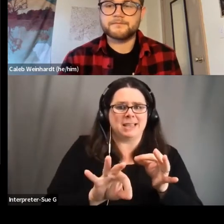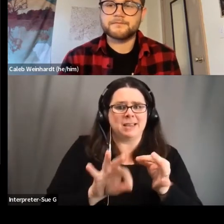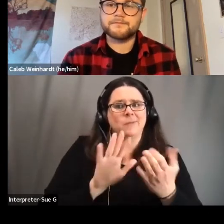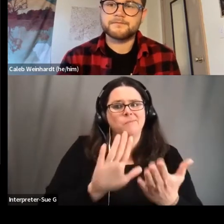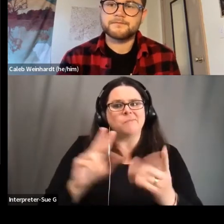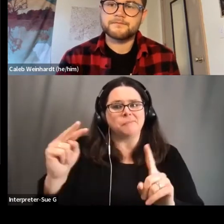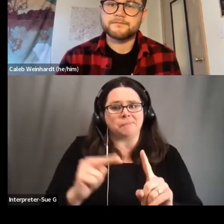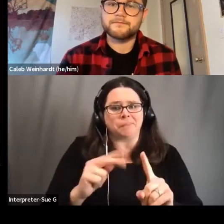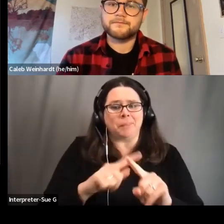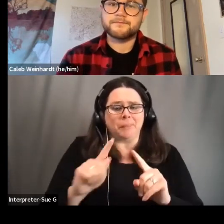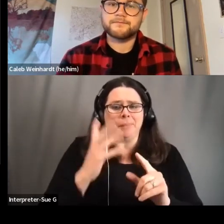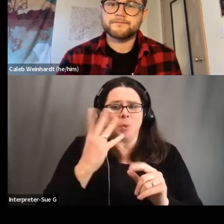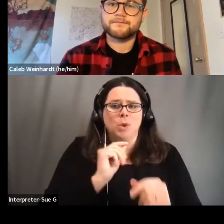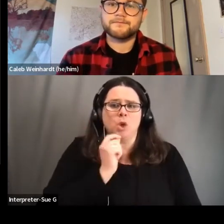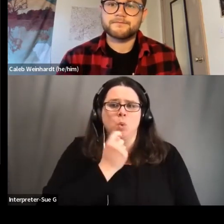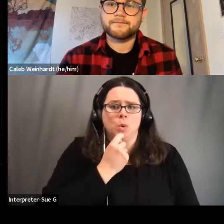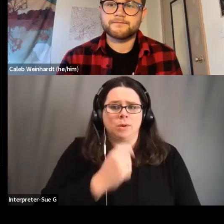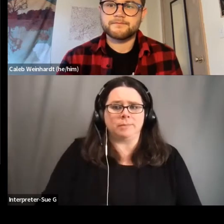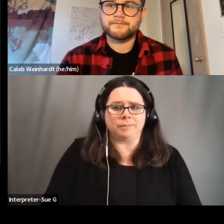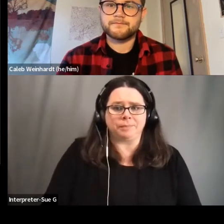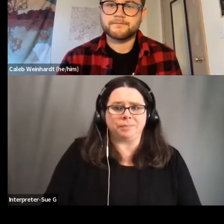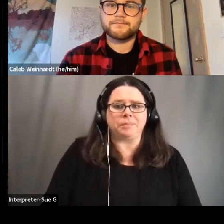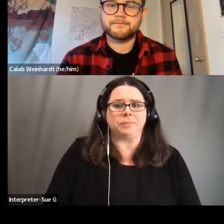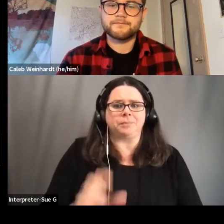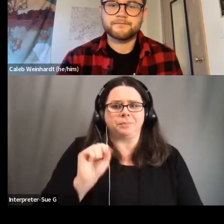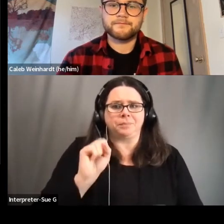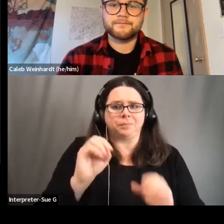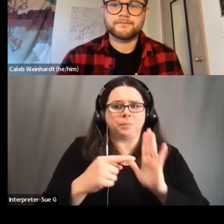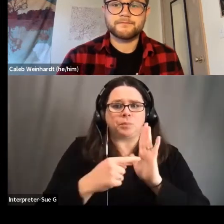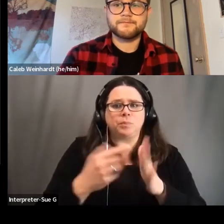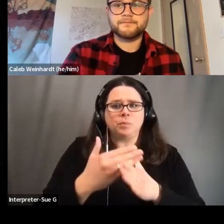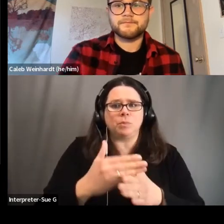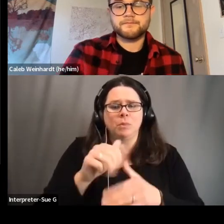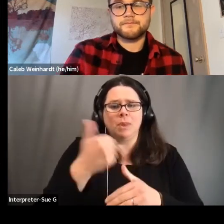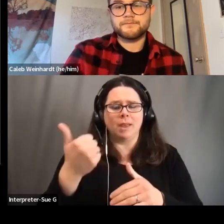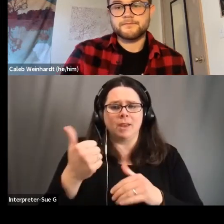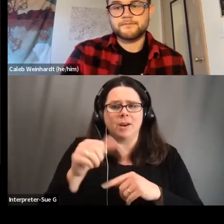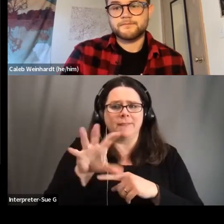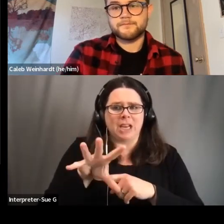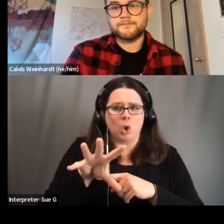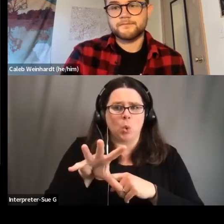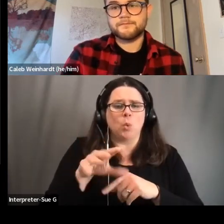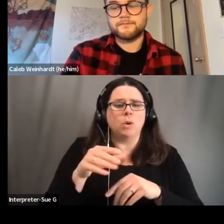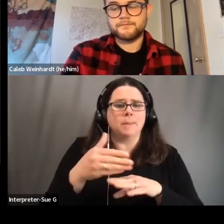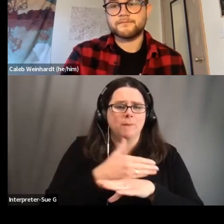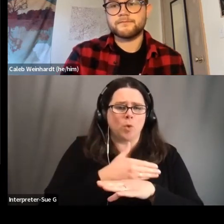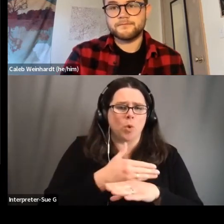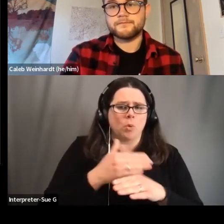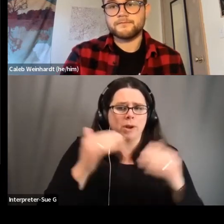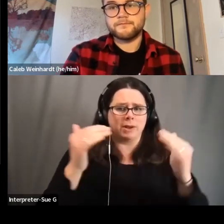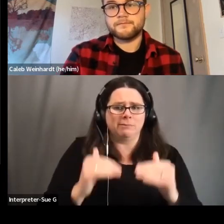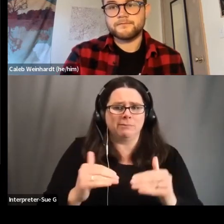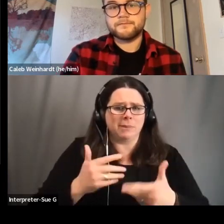but it's really quite true. So I want to share another video in this section before we move on to some interaction. So you can get your laptops ready,